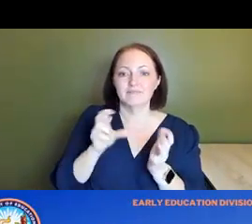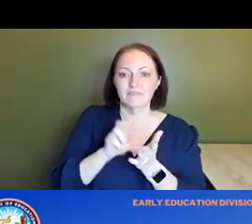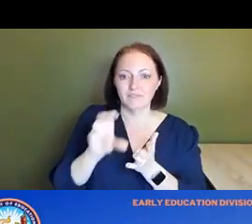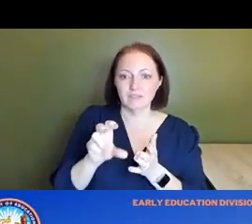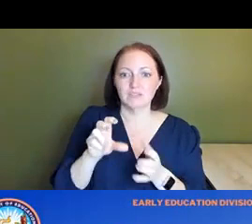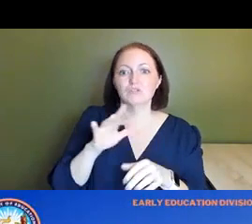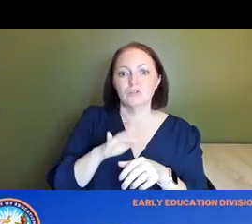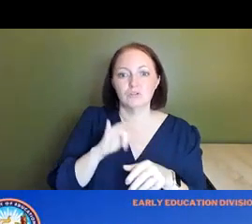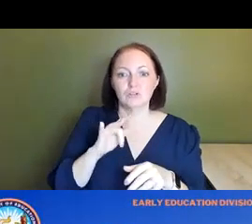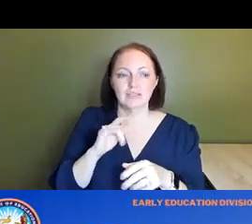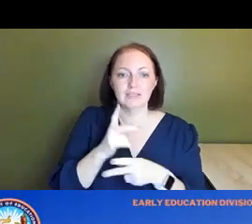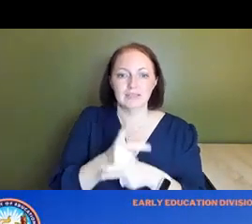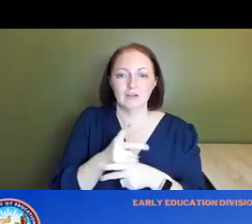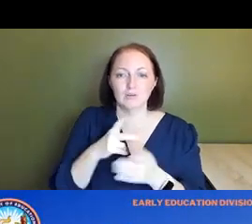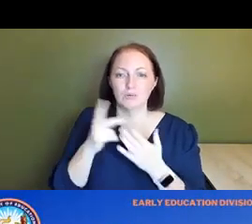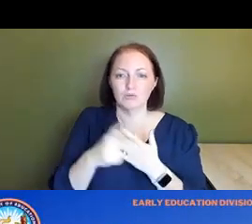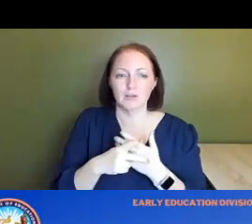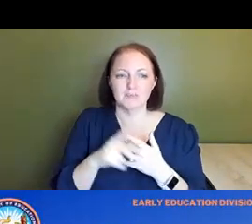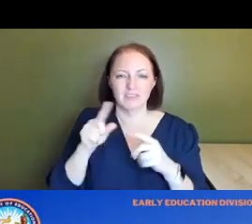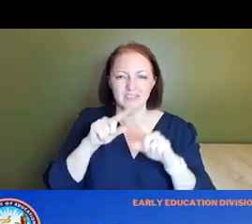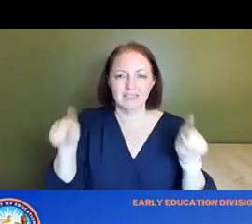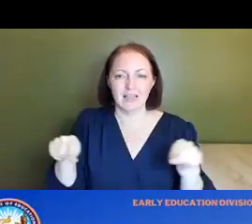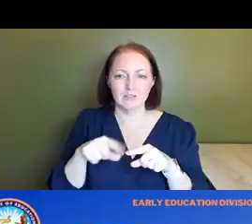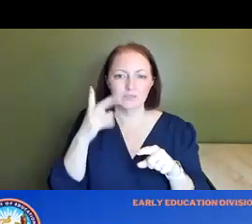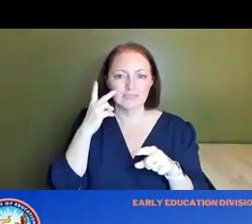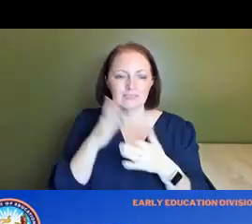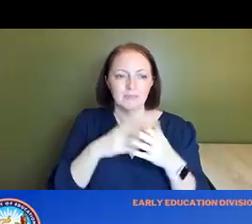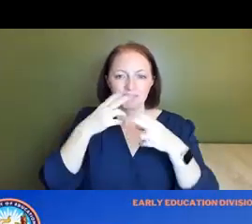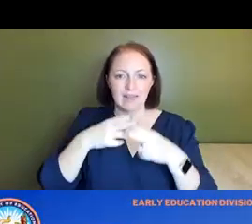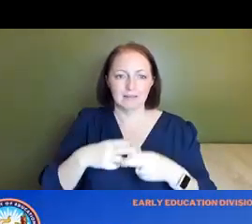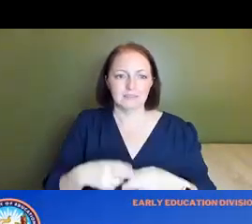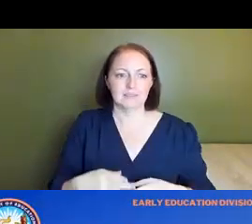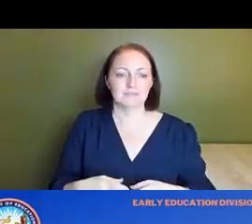programs. Which this slide you can see some of the names of them the contract acronym